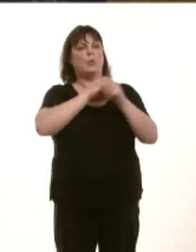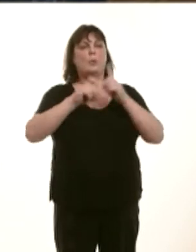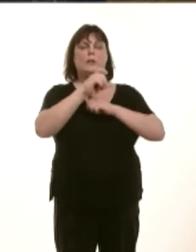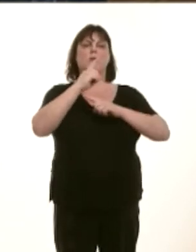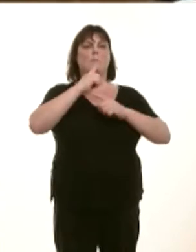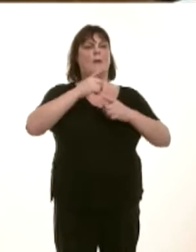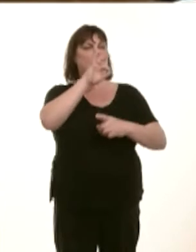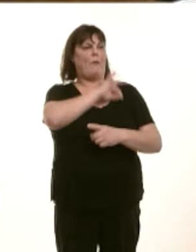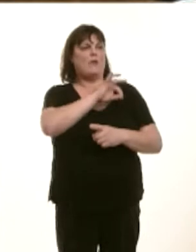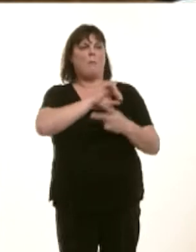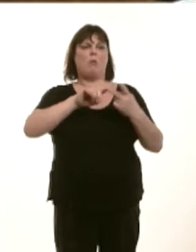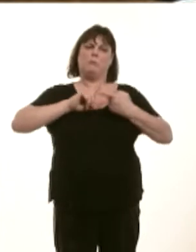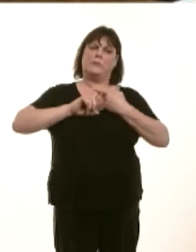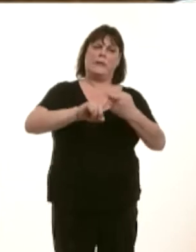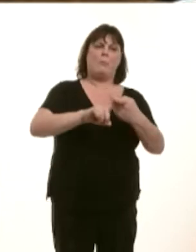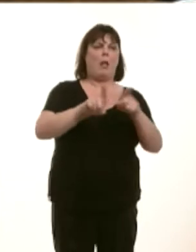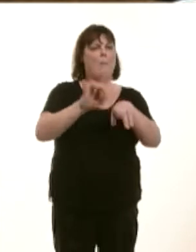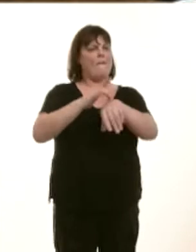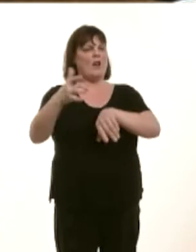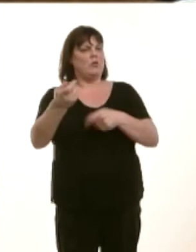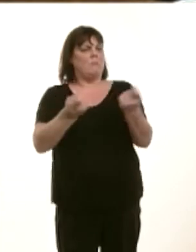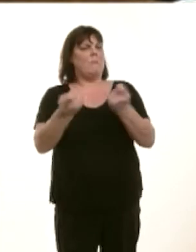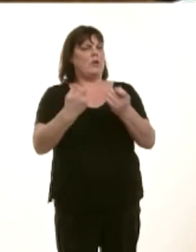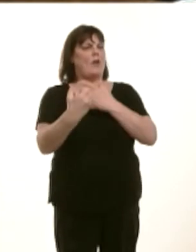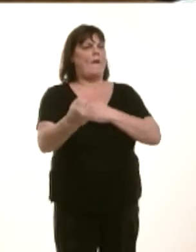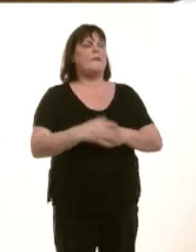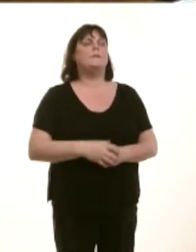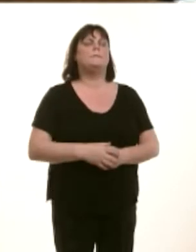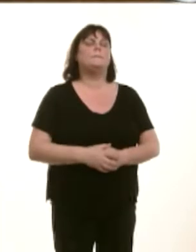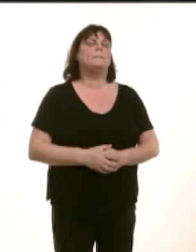managed. Russell George: The current state and future